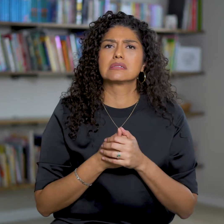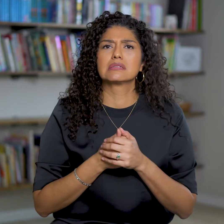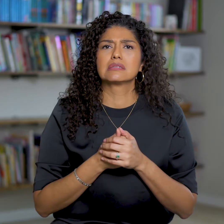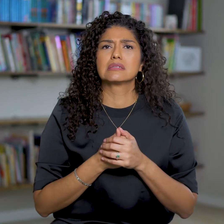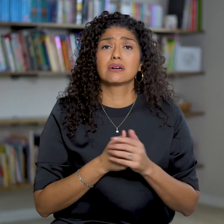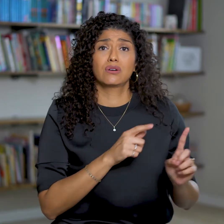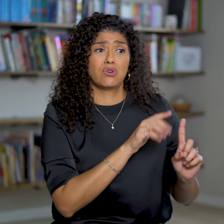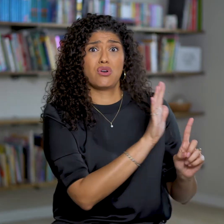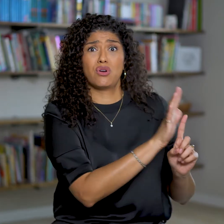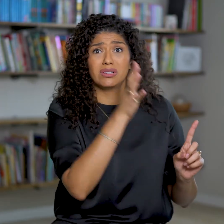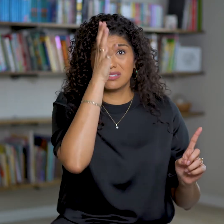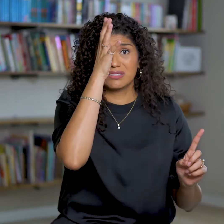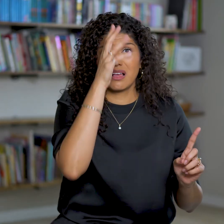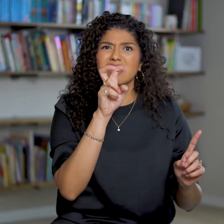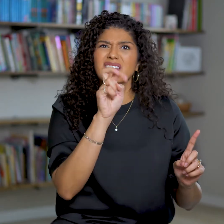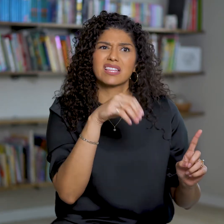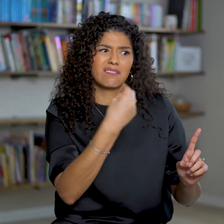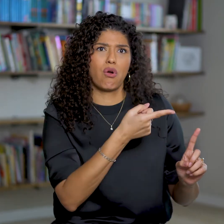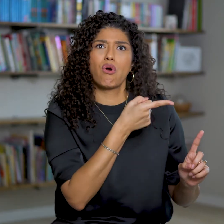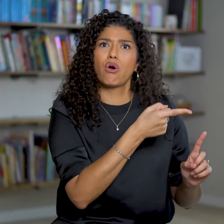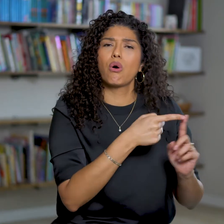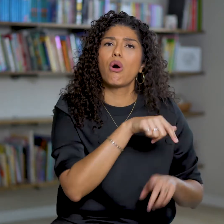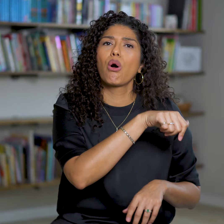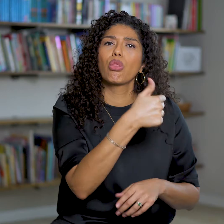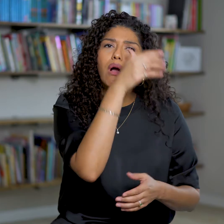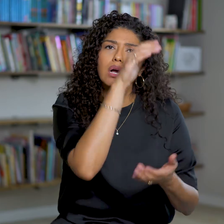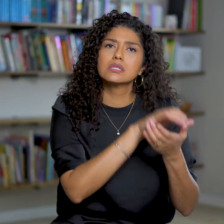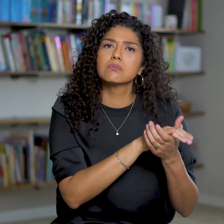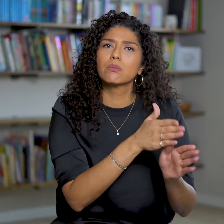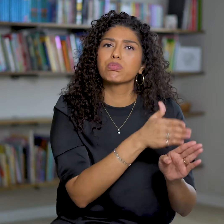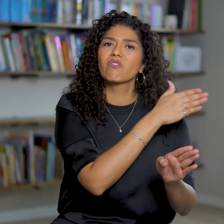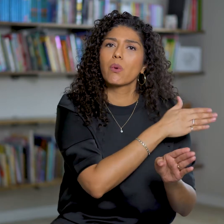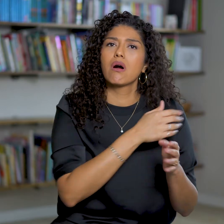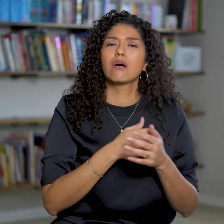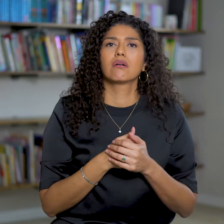her dad even gave her to another husband at one point,